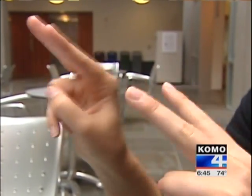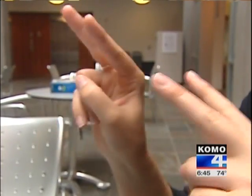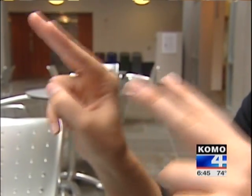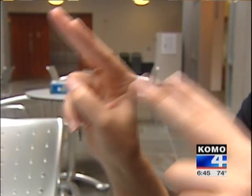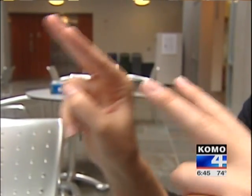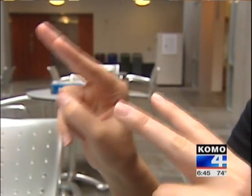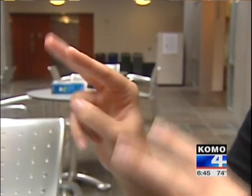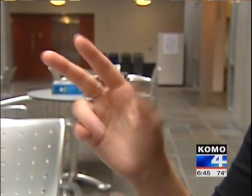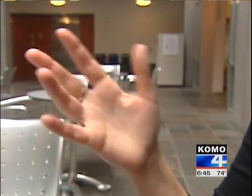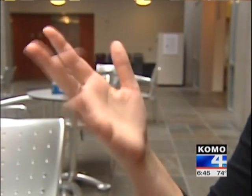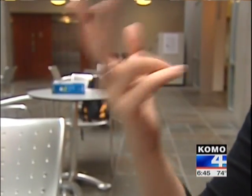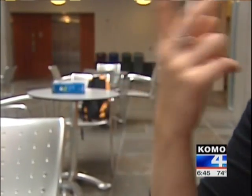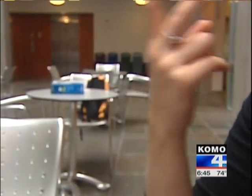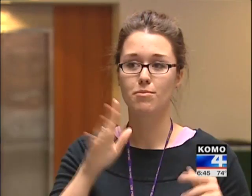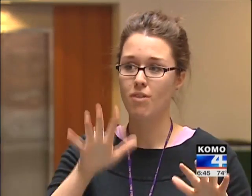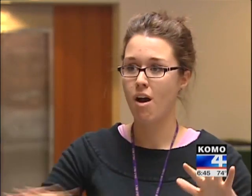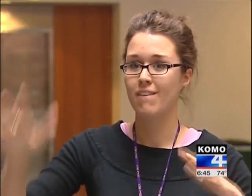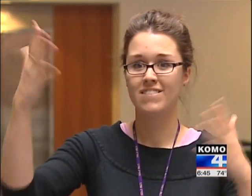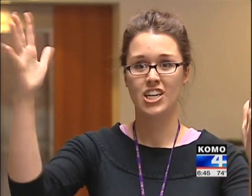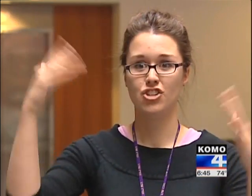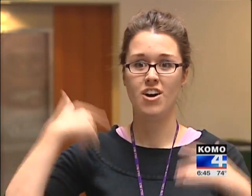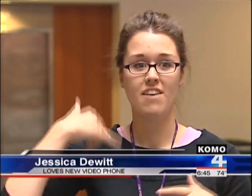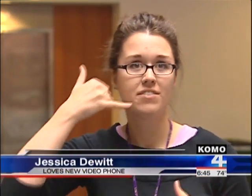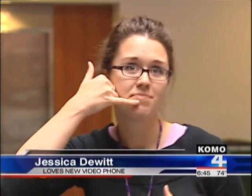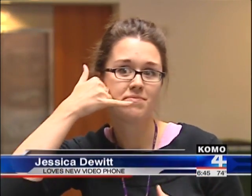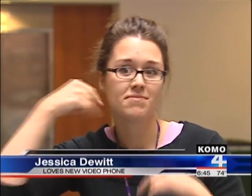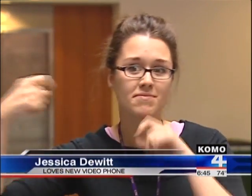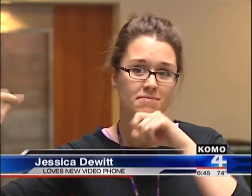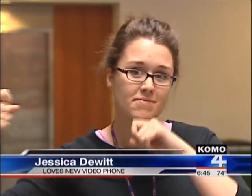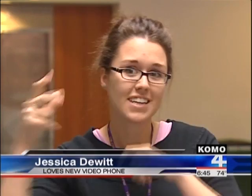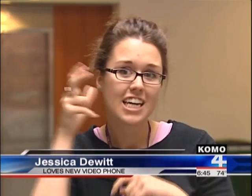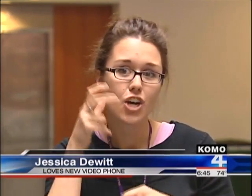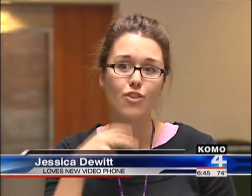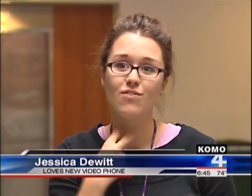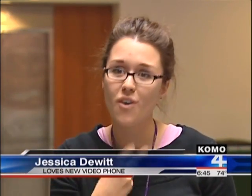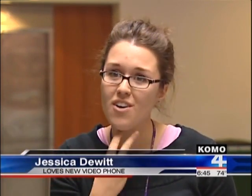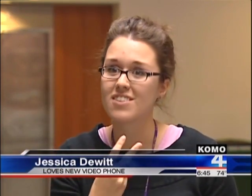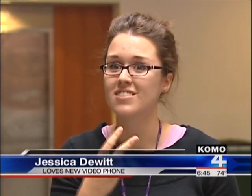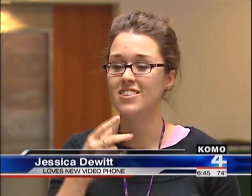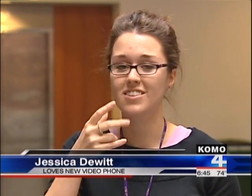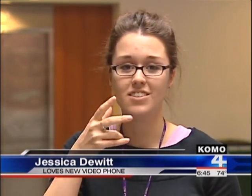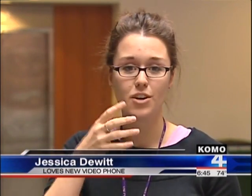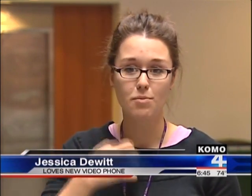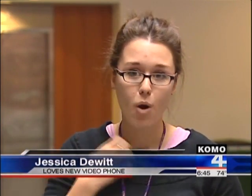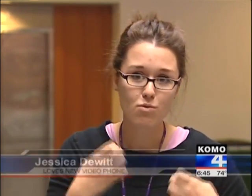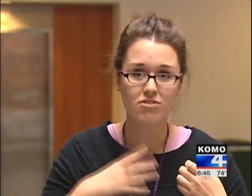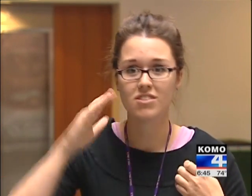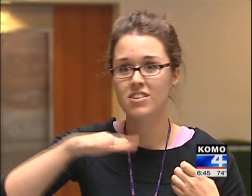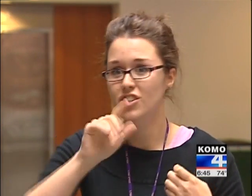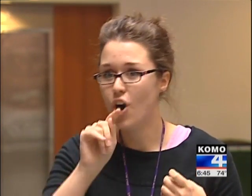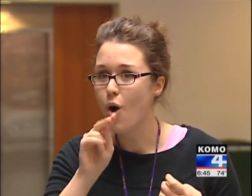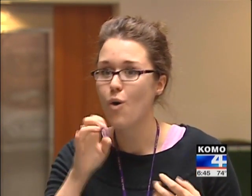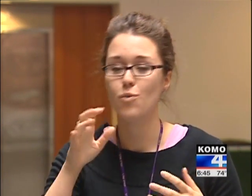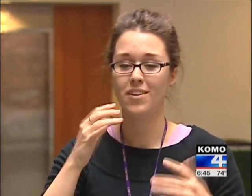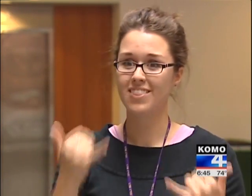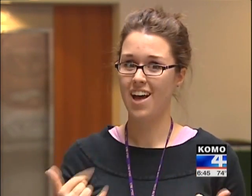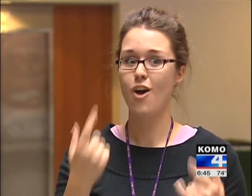Now, she can talk to anyone, anywhere. [Jessica] Hearing people can hear eachother over the phone and hear vocal inflection